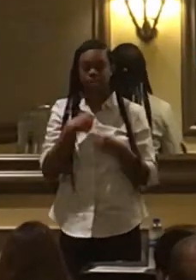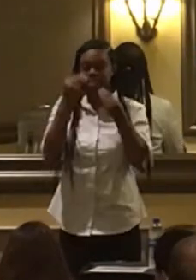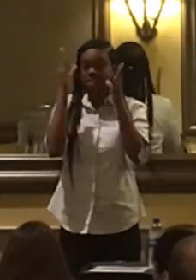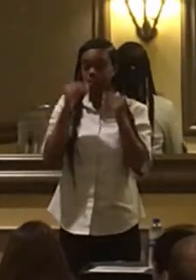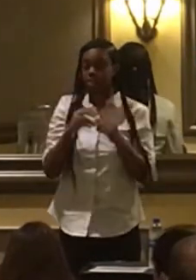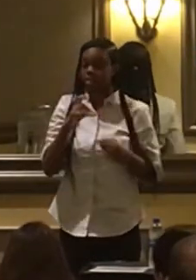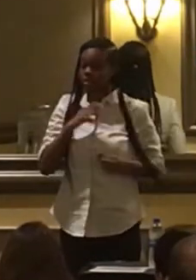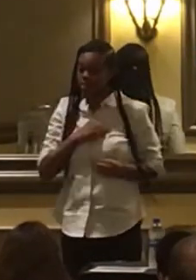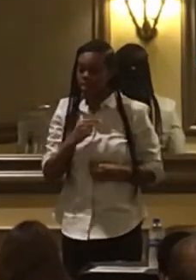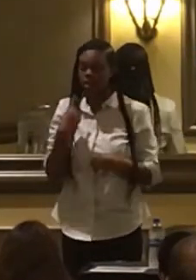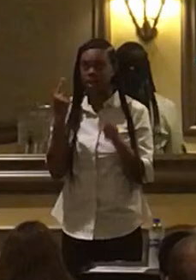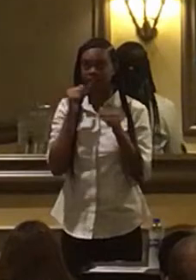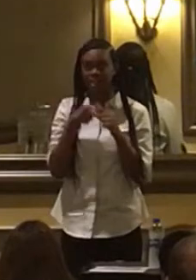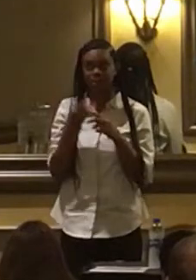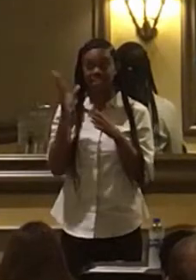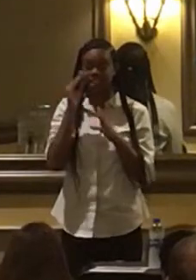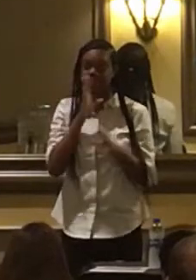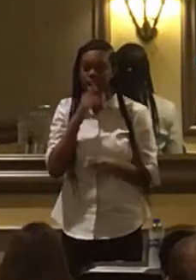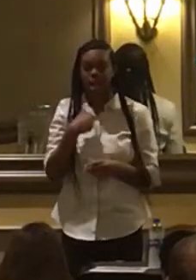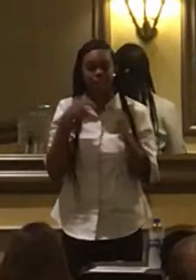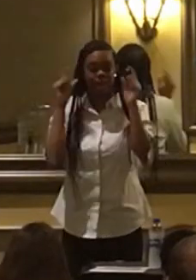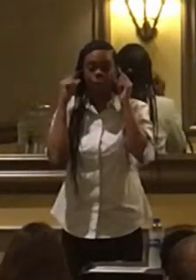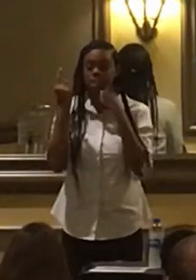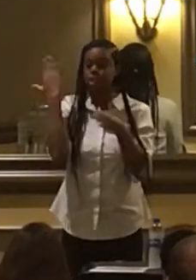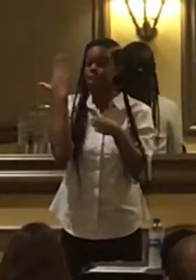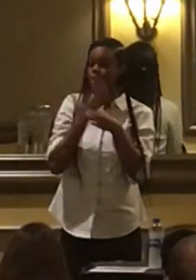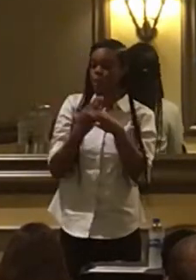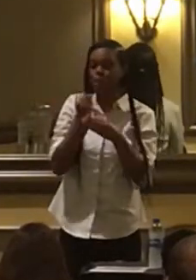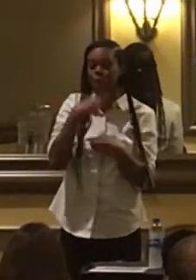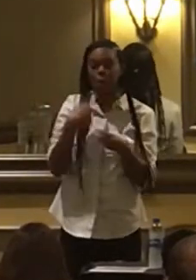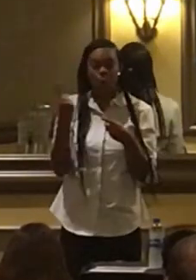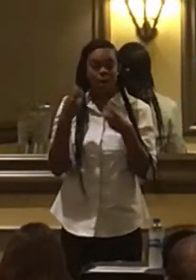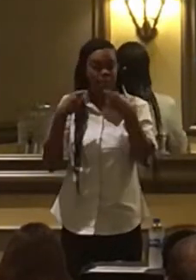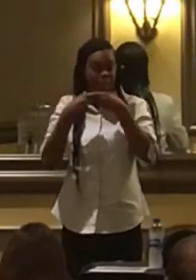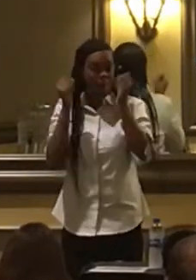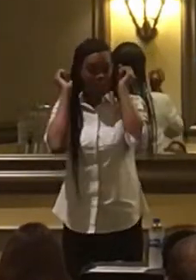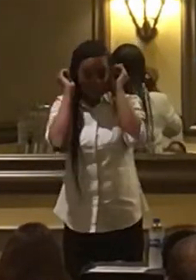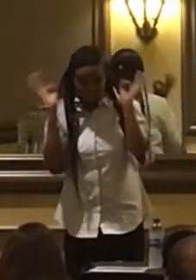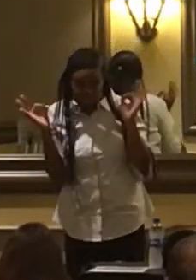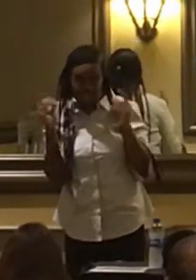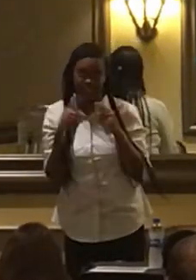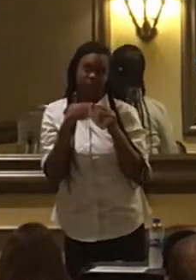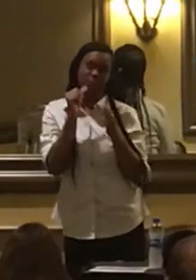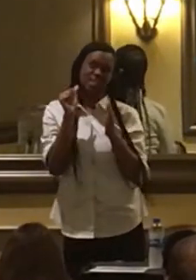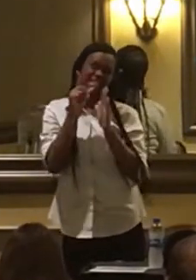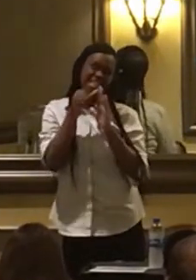see hearing aids in elementary school and the teachers would use the FM. I think hearing aids would bother me.